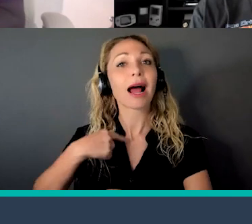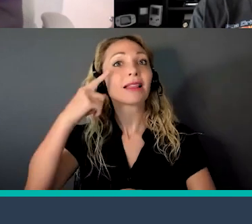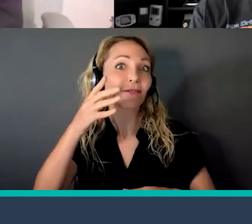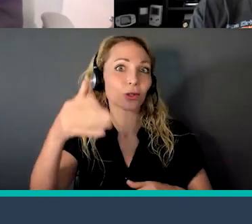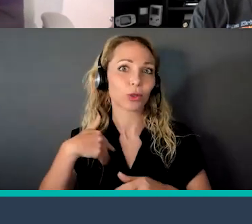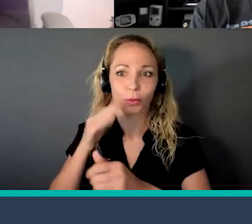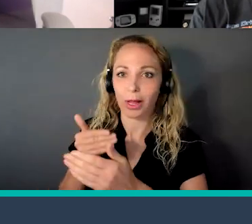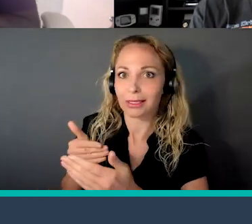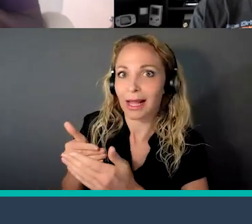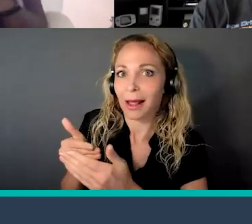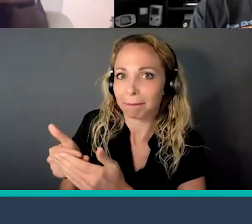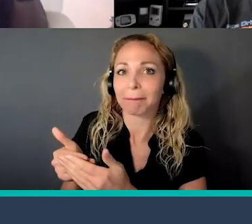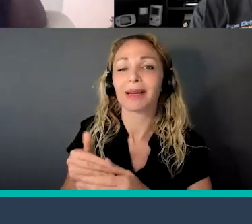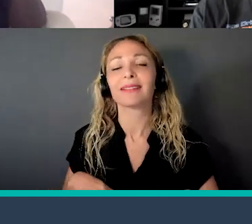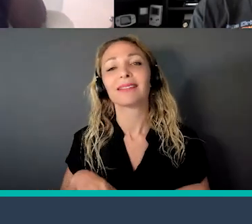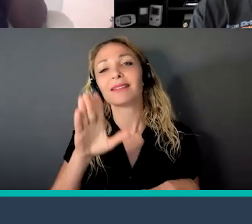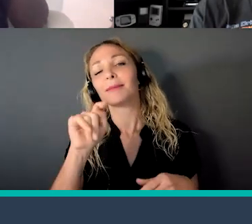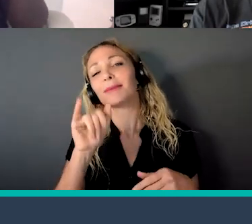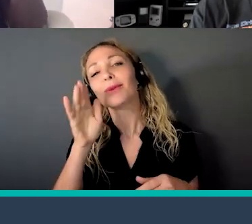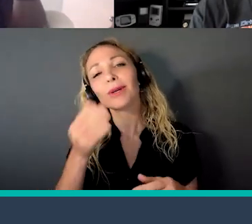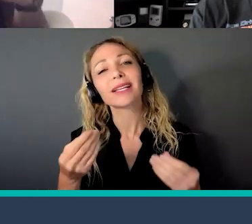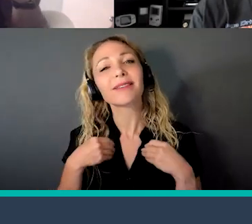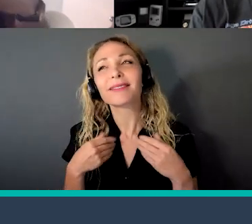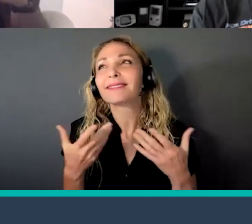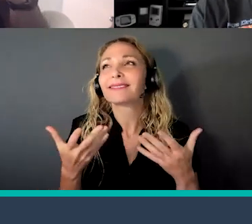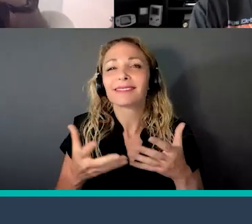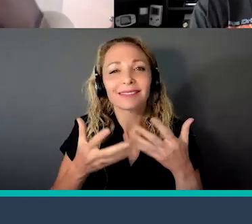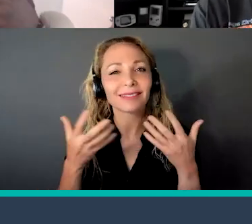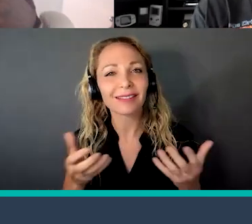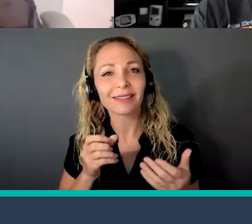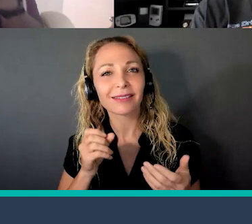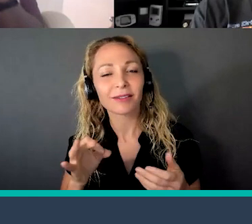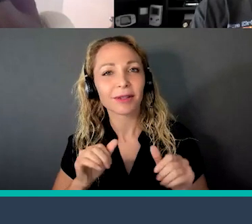BUT GIVES US A TON OF ABILITY TO DYNAMICALLY CONNECT WITH OUR CUSTOMERS.